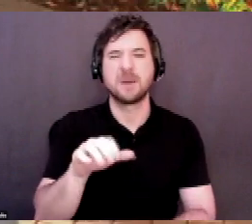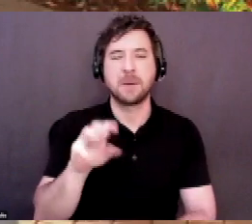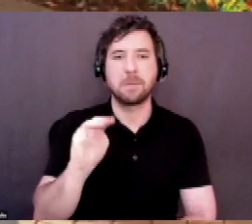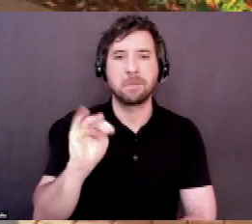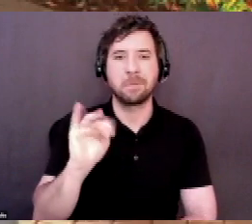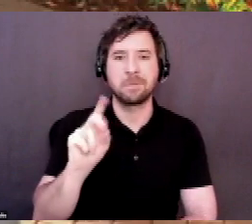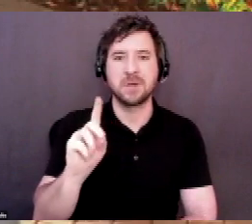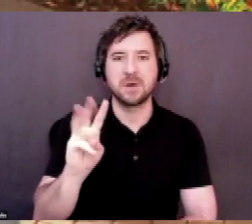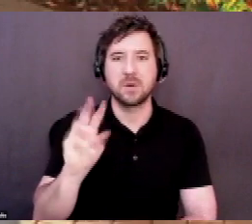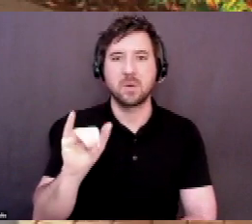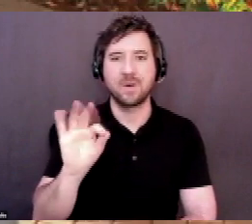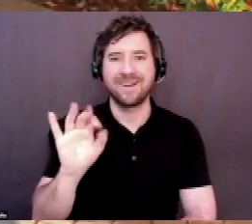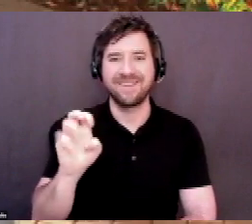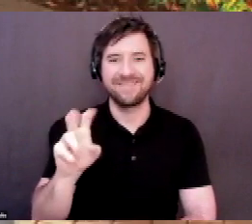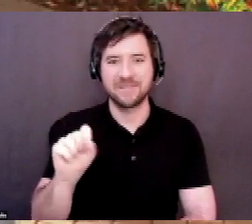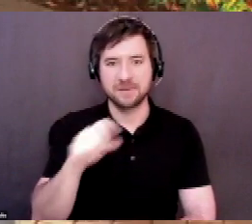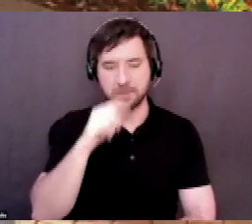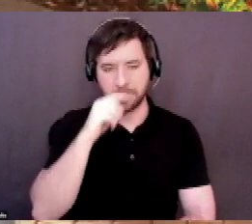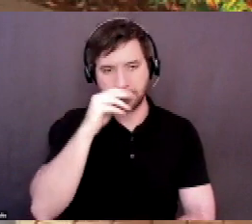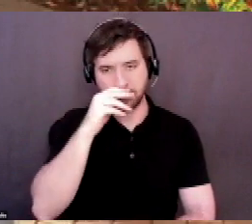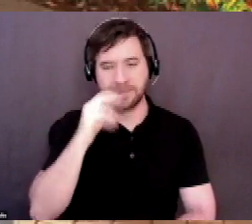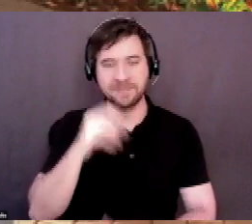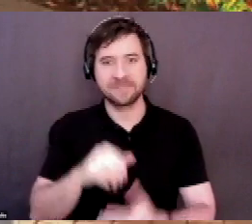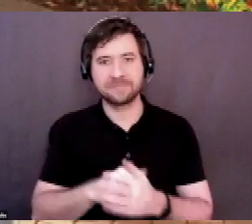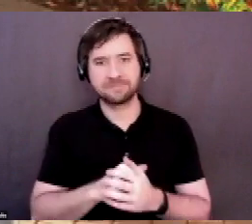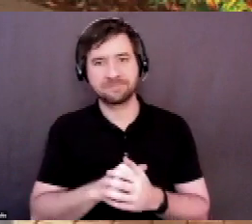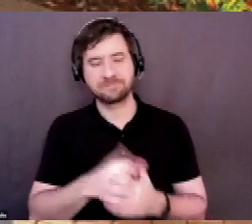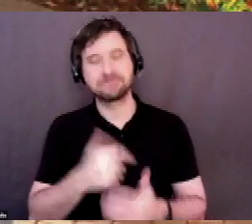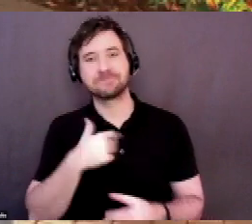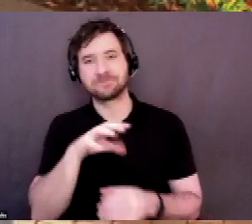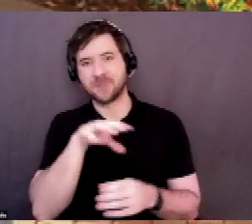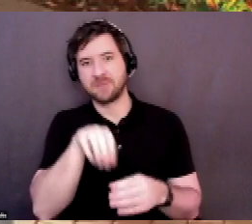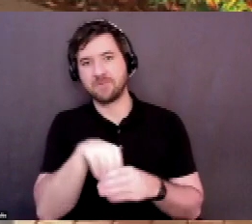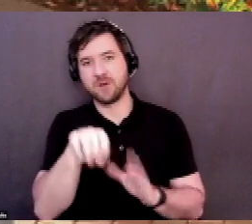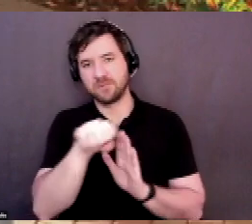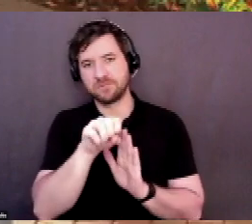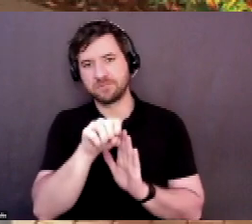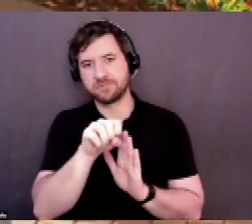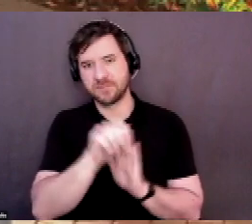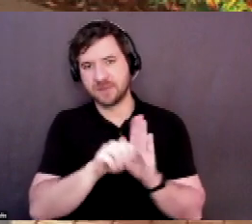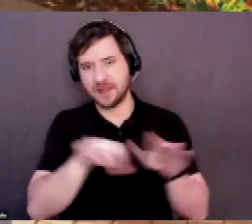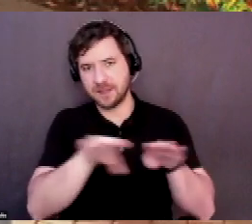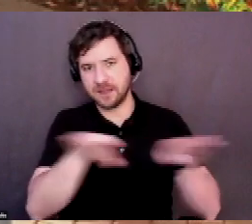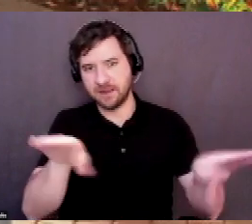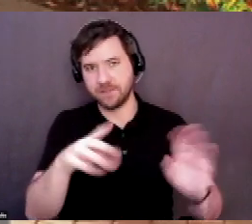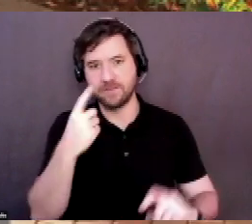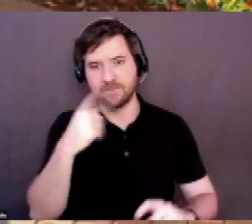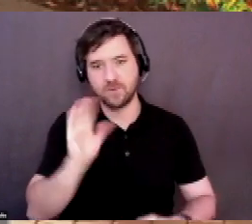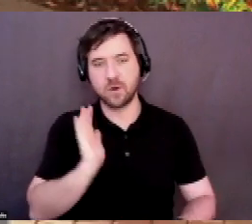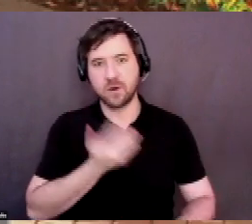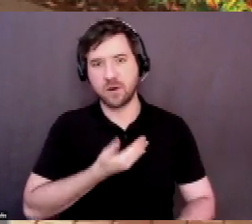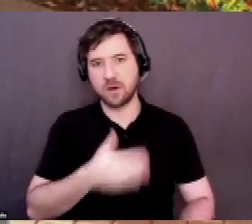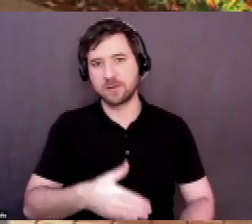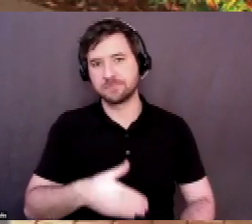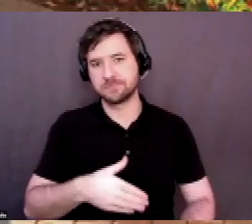I think I'm involved at the state level for our maternal health initiatives.